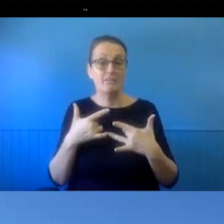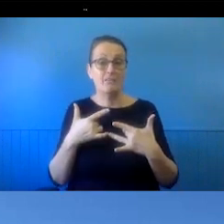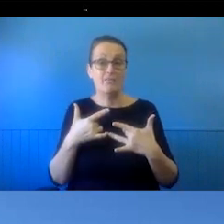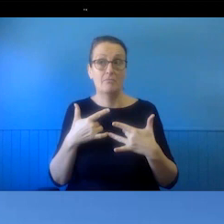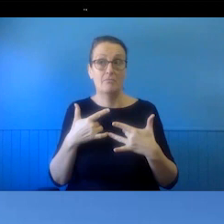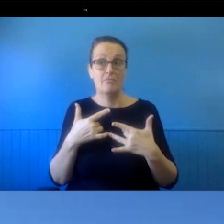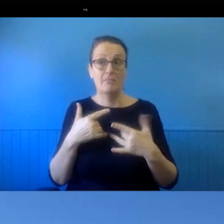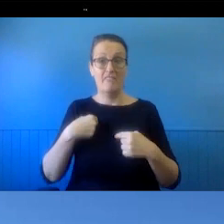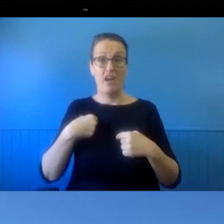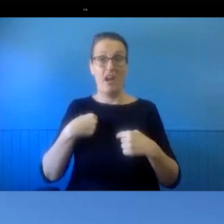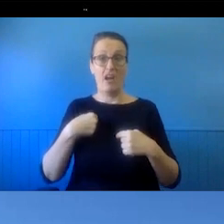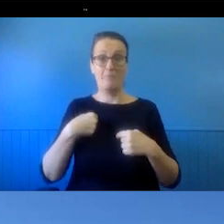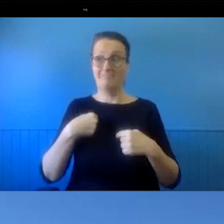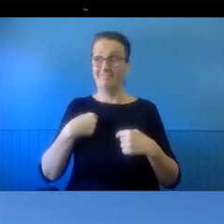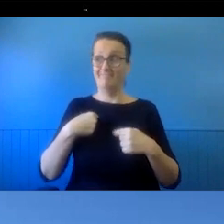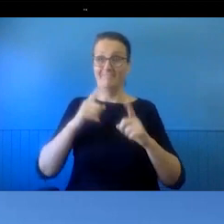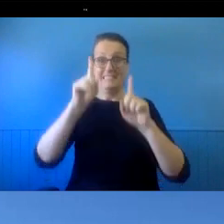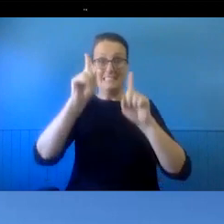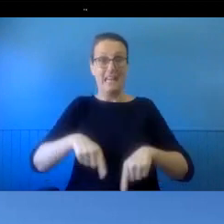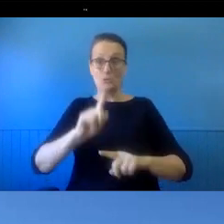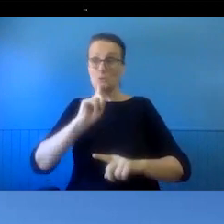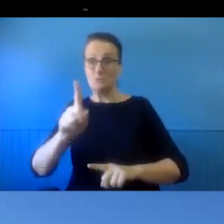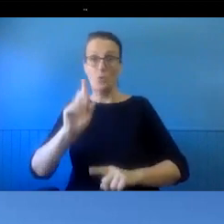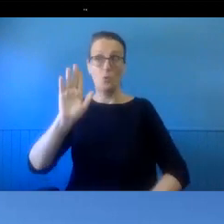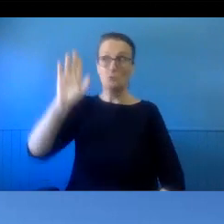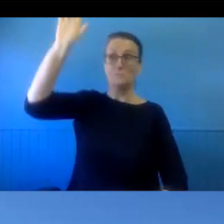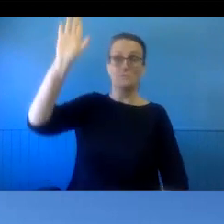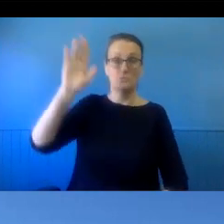initiator? How do I feel raising my hand and suggesting that we do